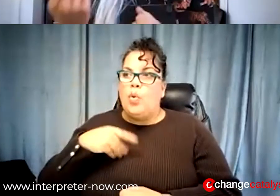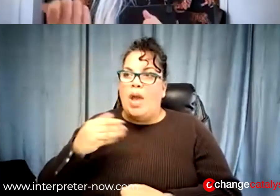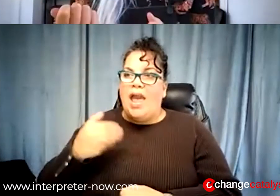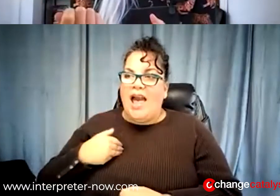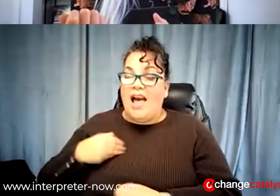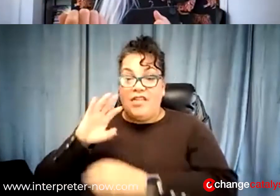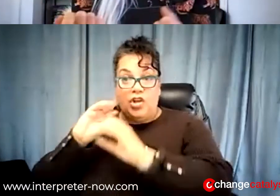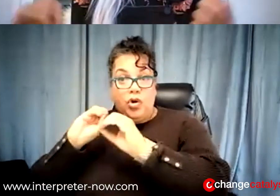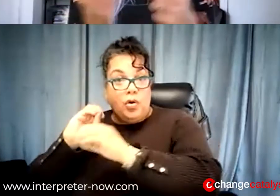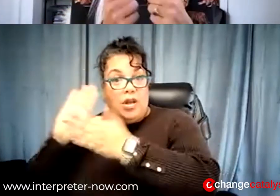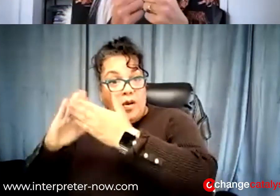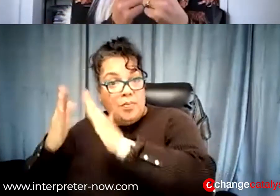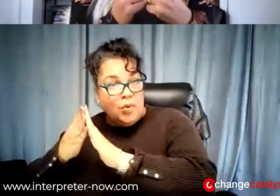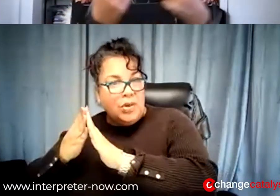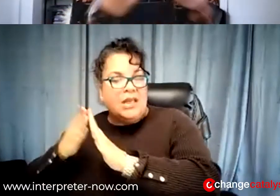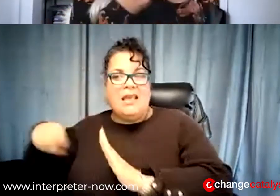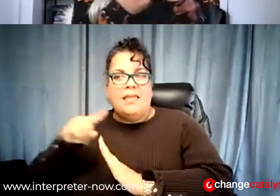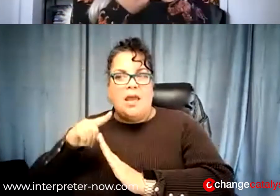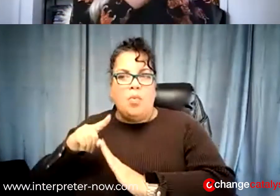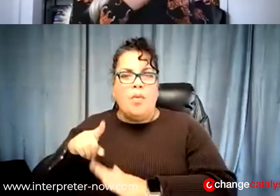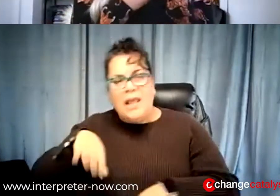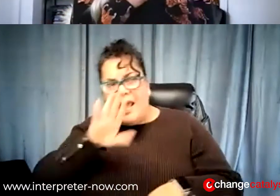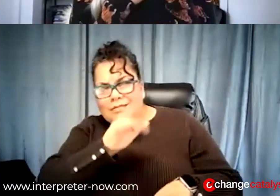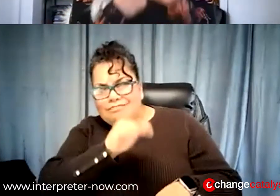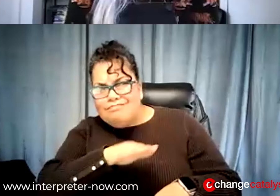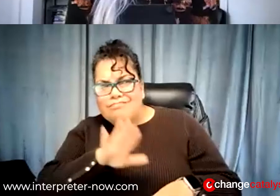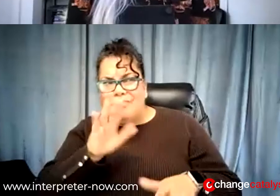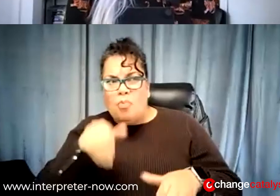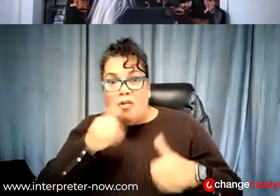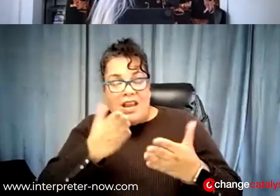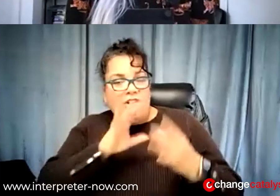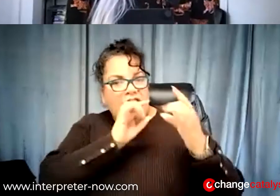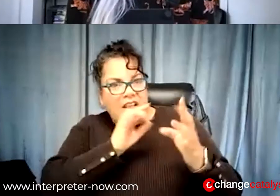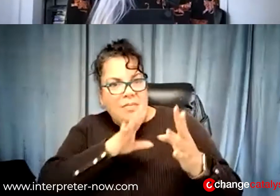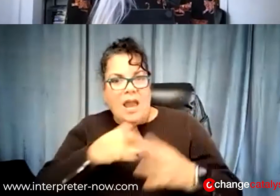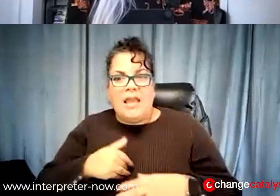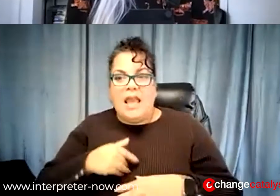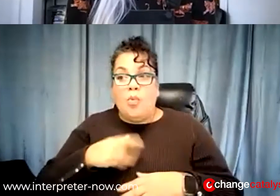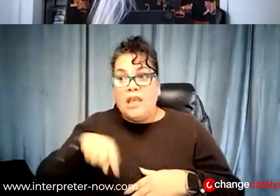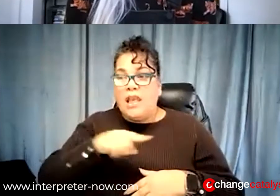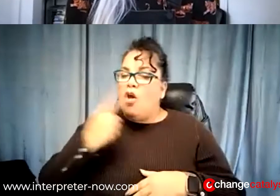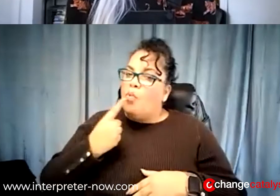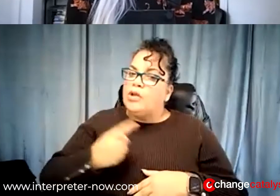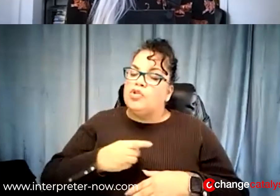your notes when we've been taught to hide our work and roll away knowledge.